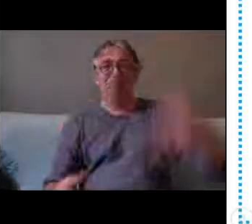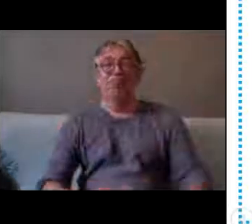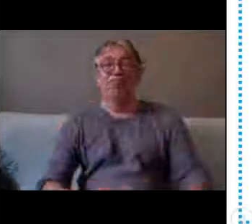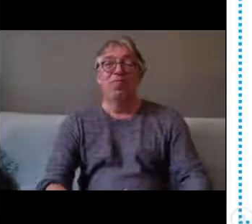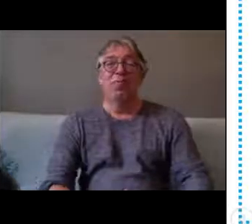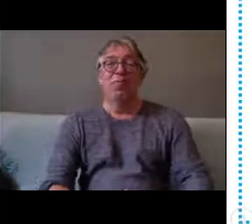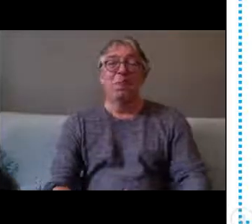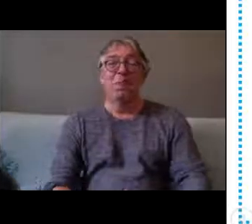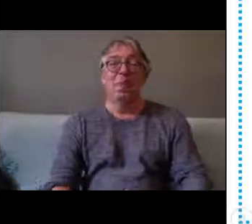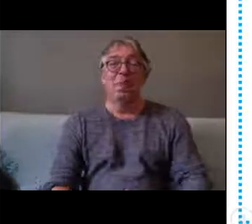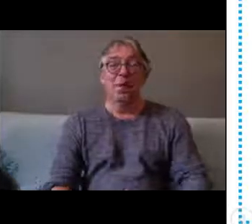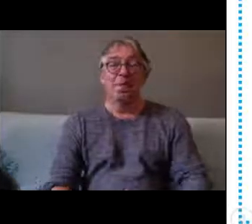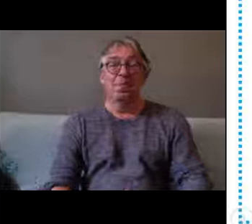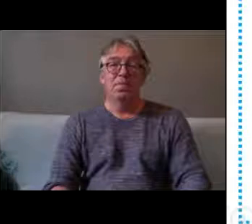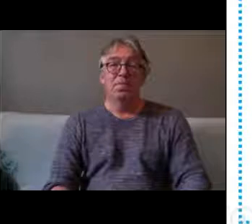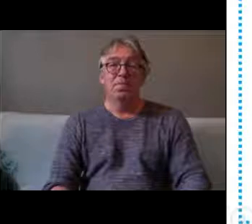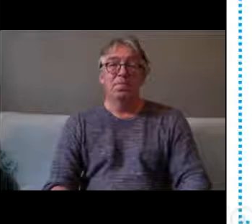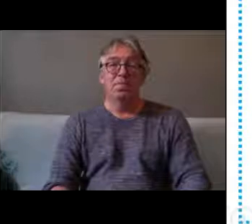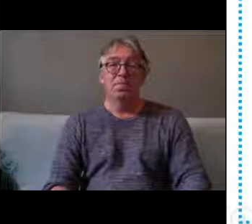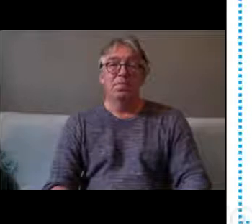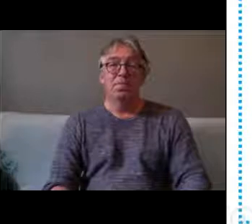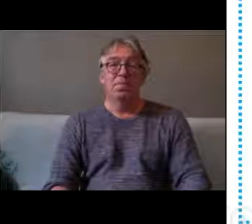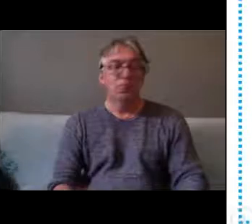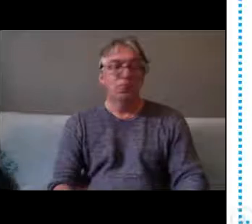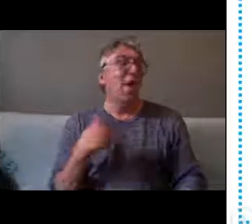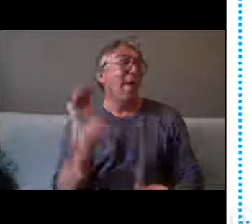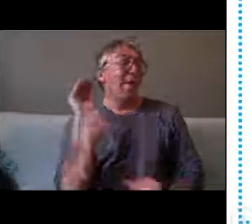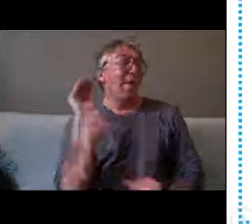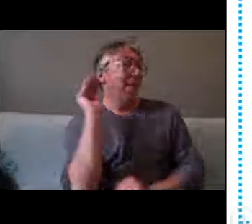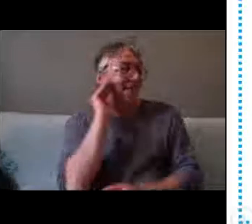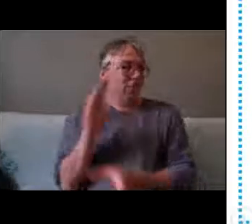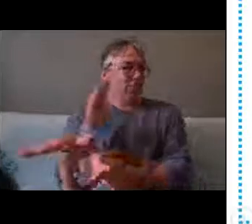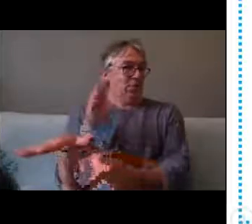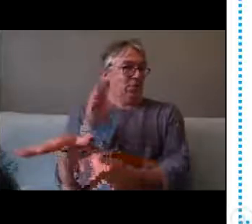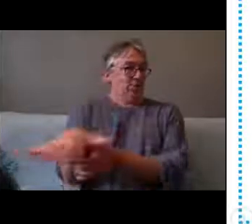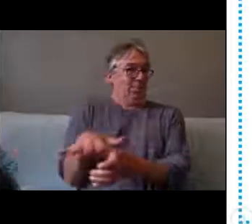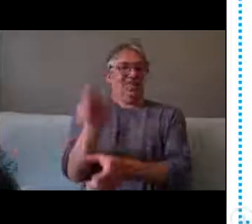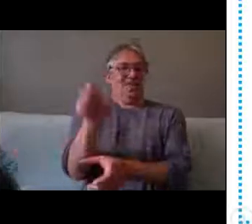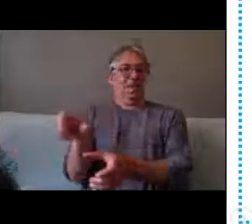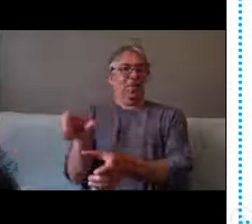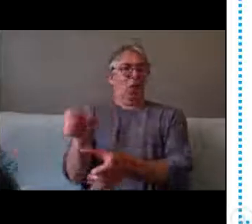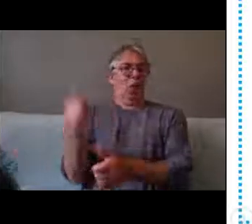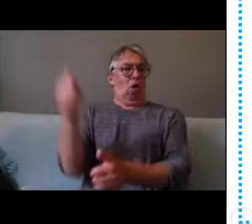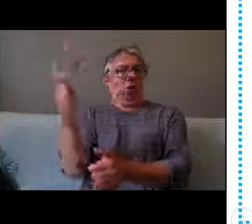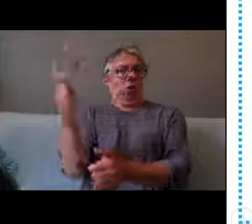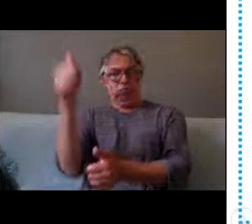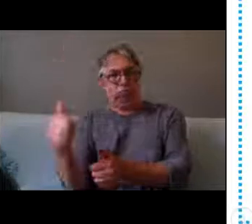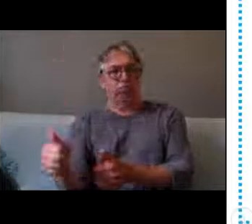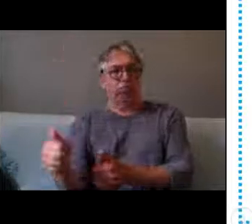Listening to the voices. We setup systems to allow children to remain in school.